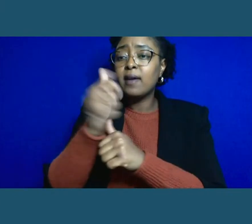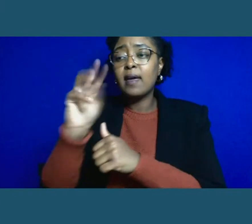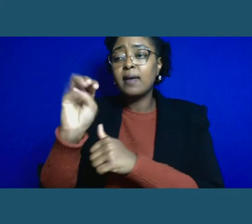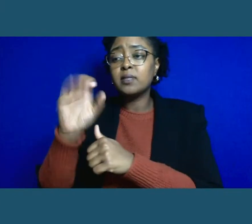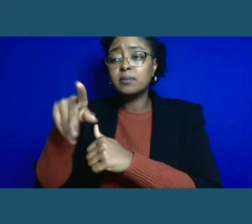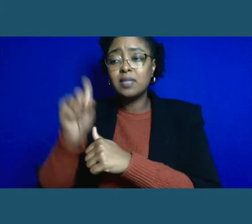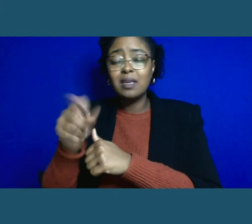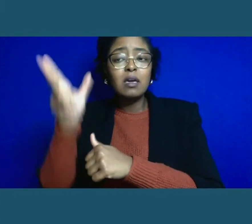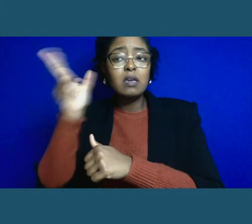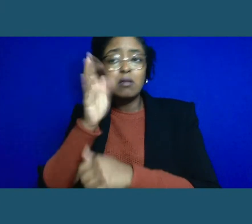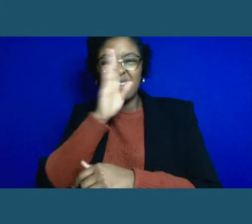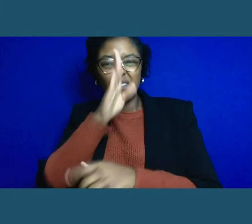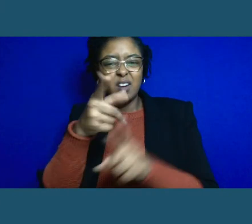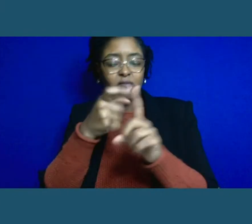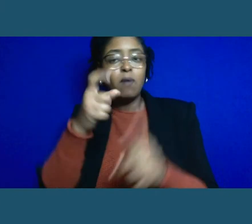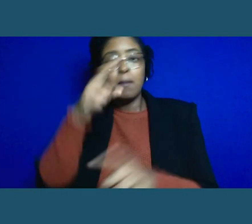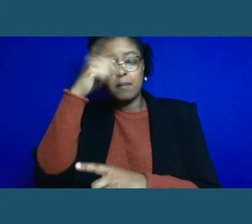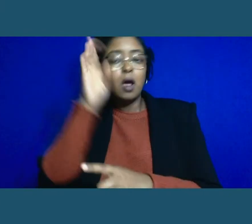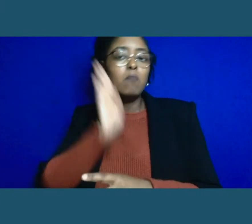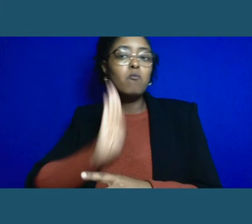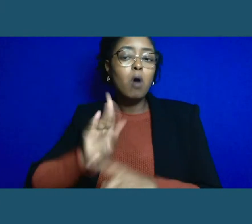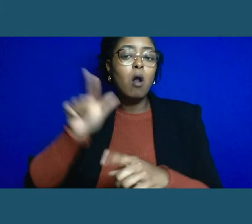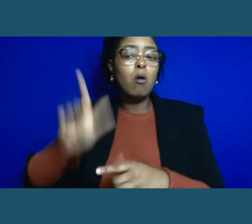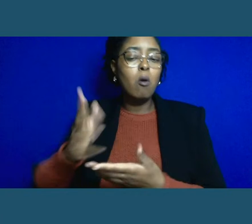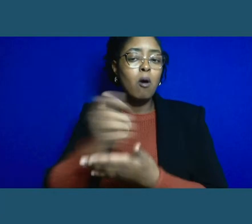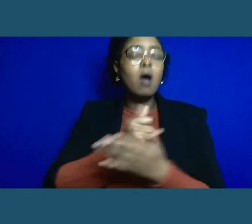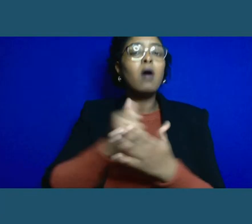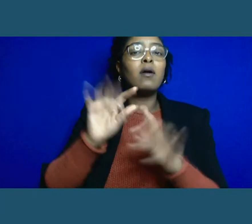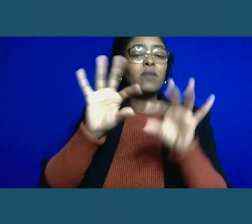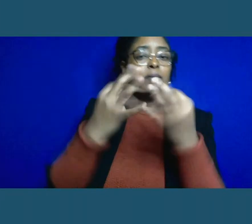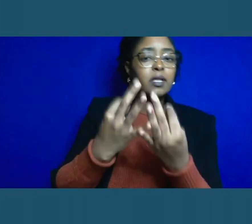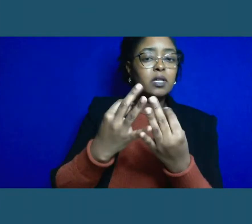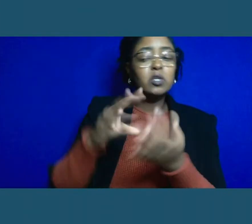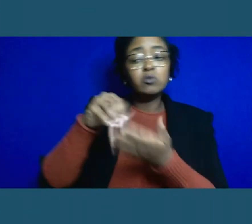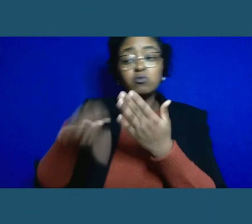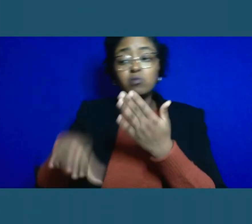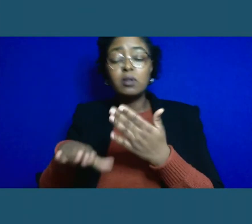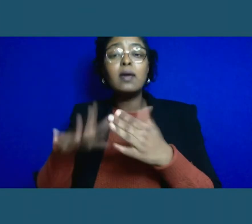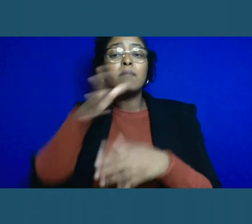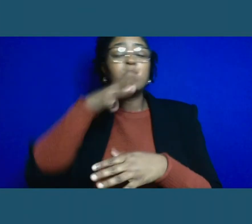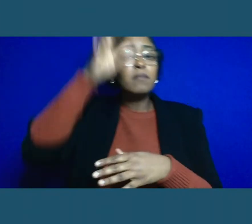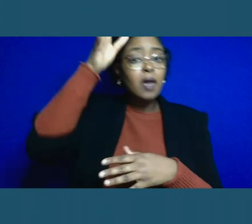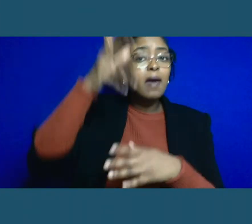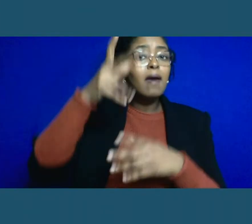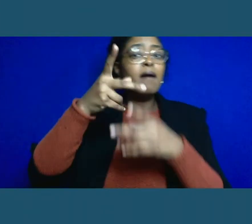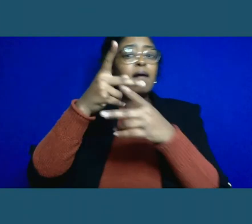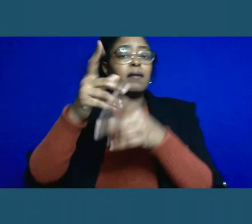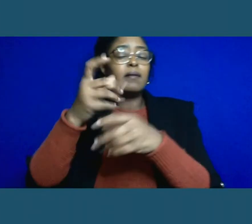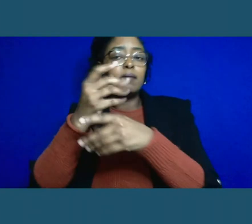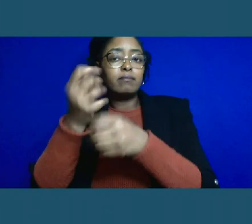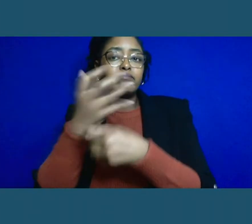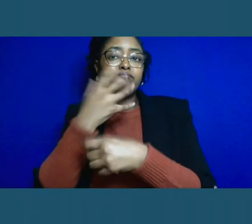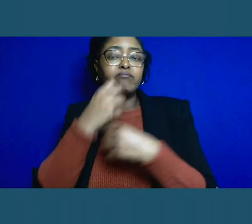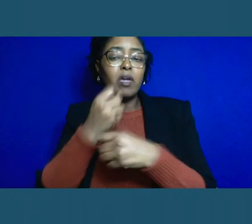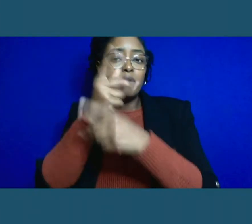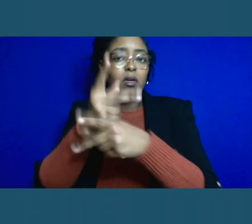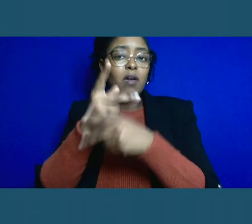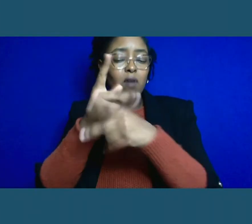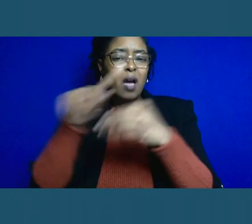wanted the county executive and M.C.P.S. to hear directly from our black and brown and low income families. Stunts and